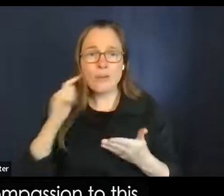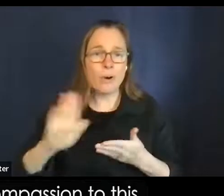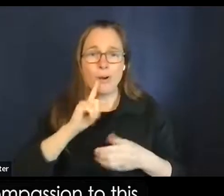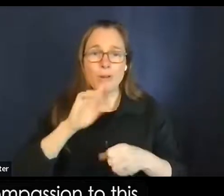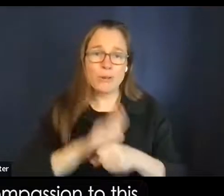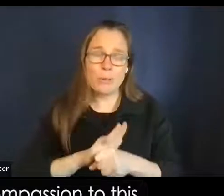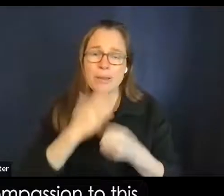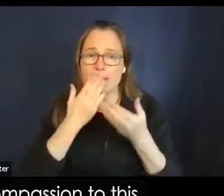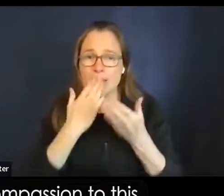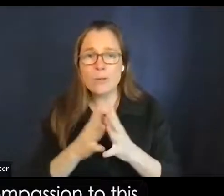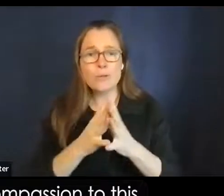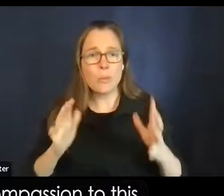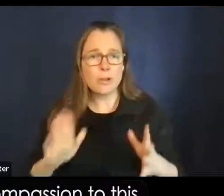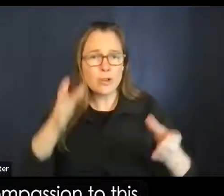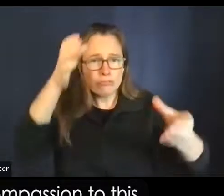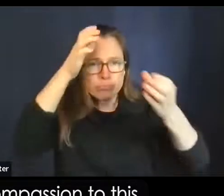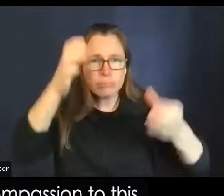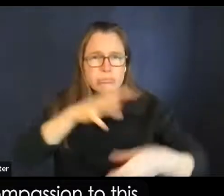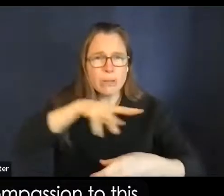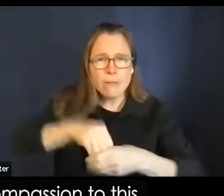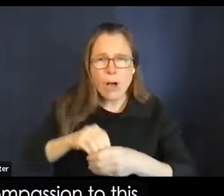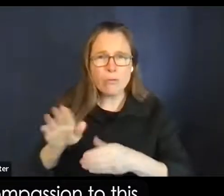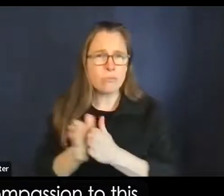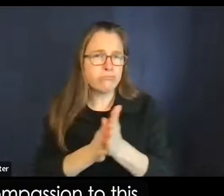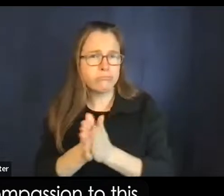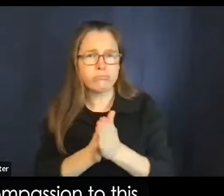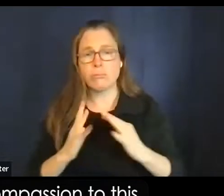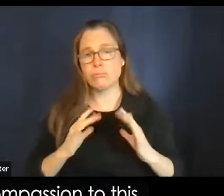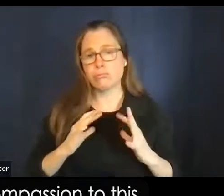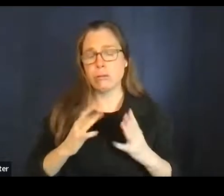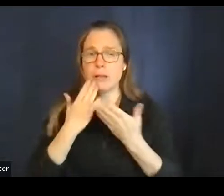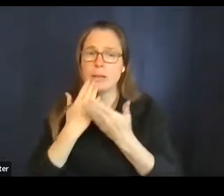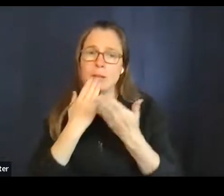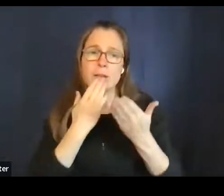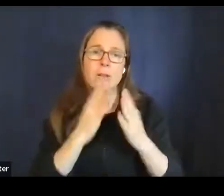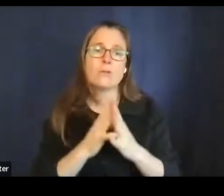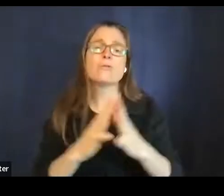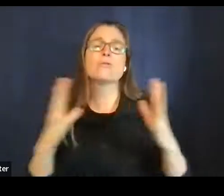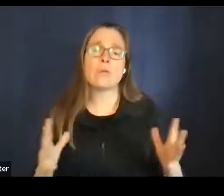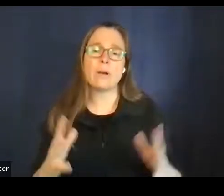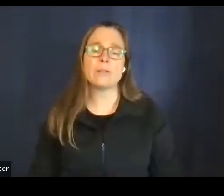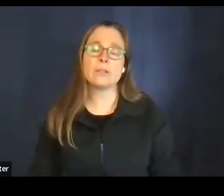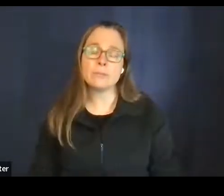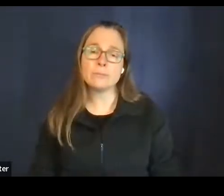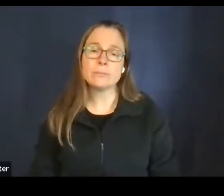and your expertise and compassion to this process and to all Portlanders. Really, really appreciate it.